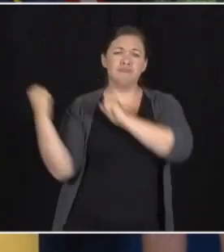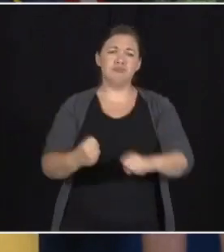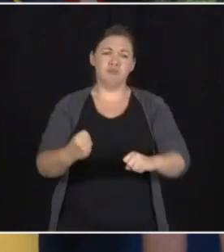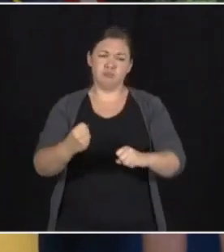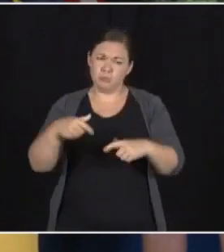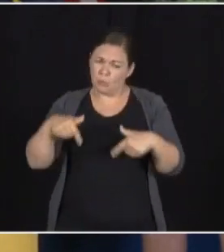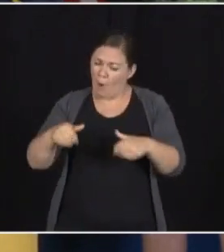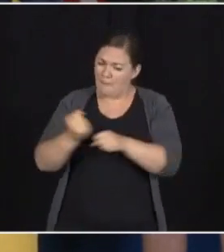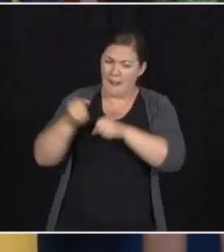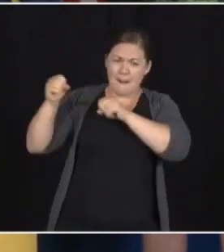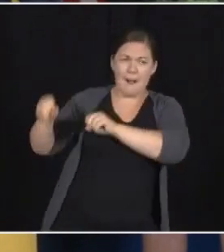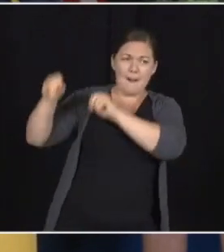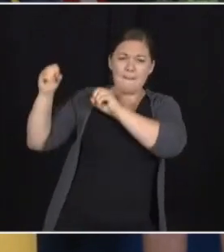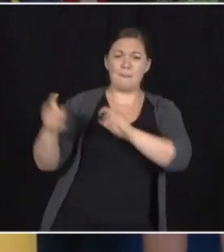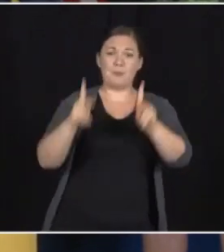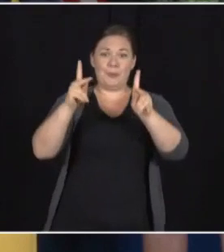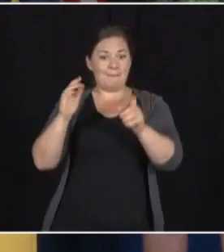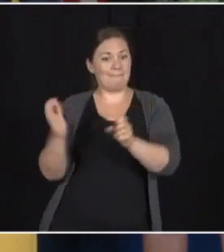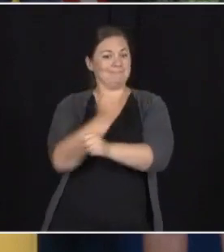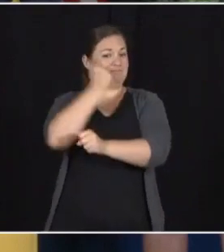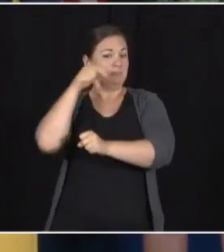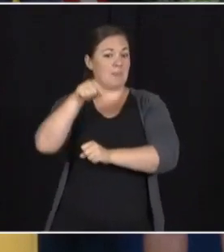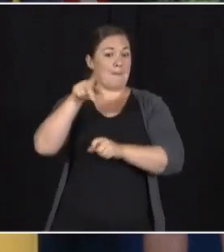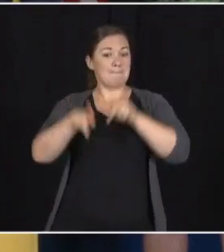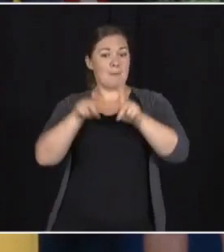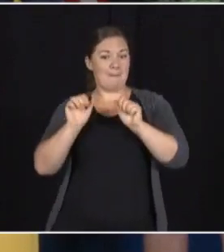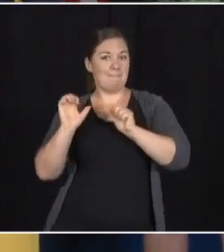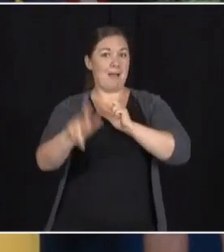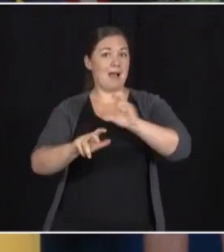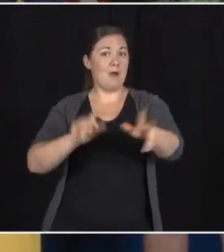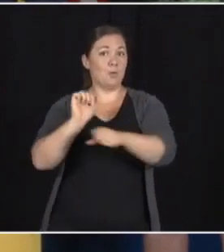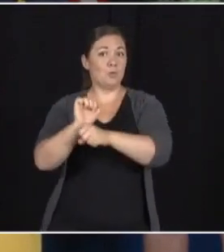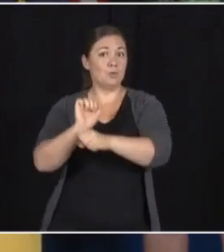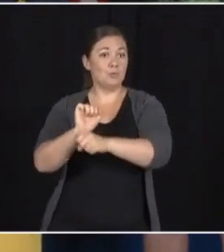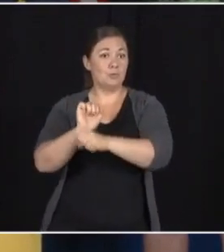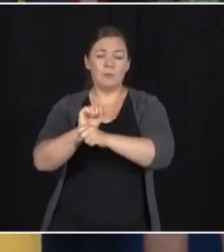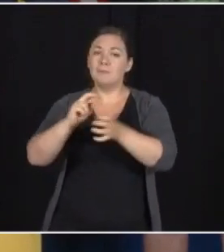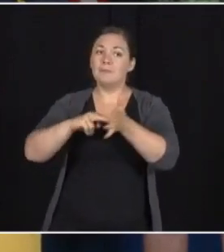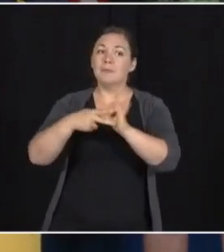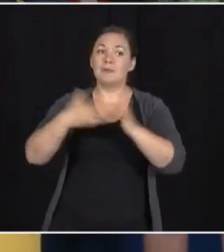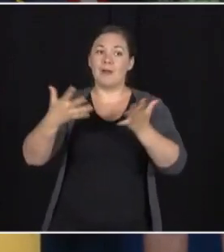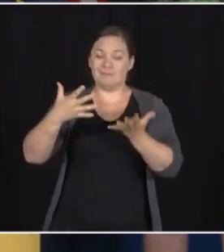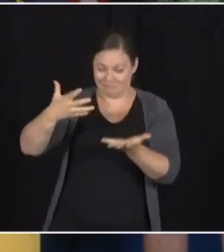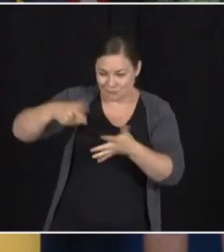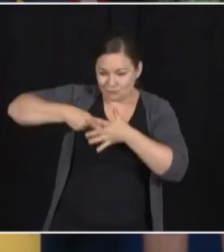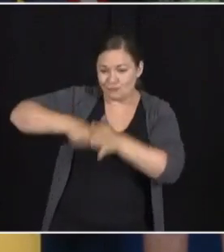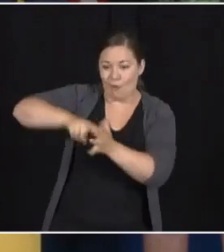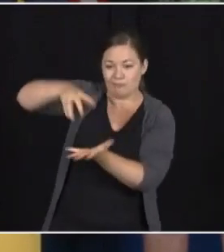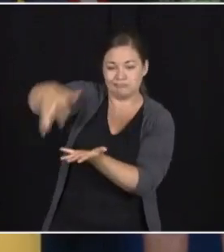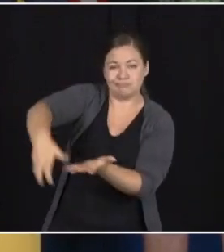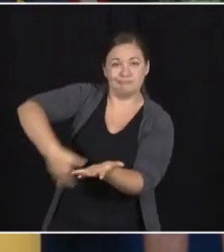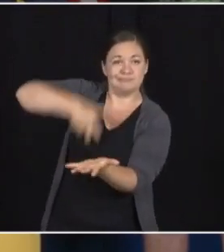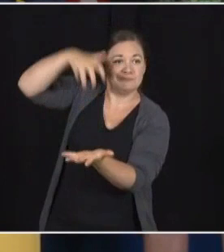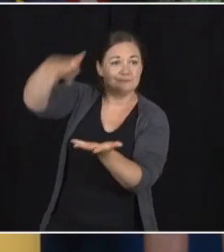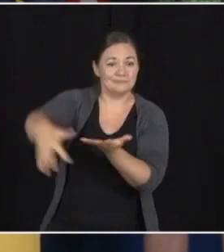for people. And it starts with getting shovels in the ground on major into structure projects. That's why our government is